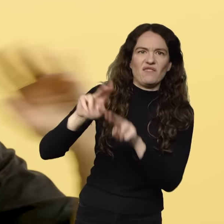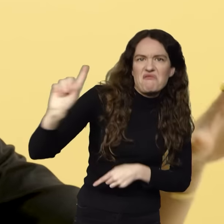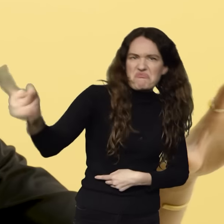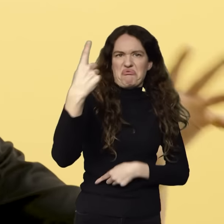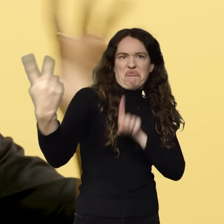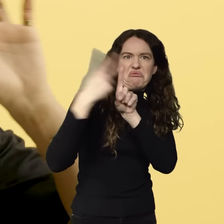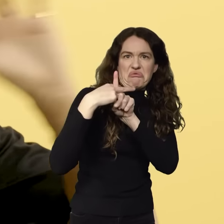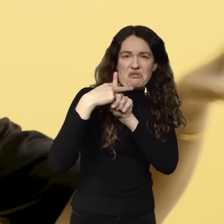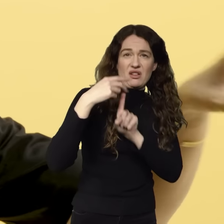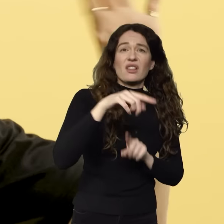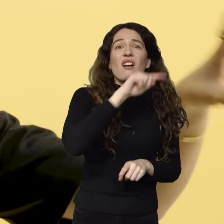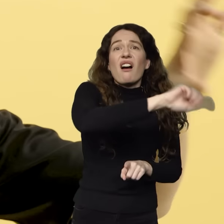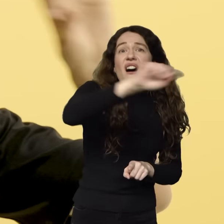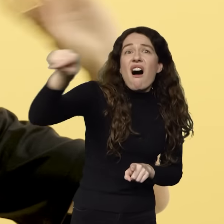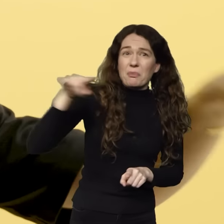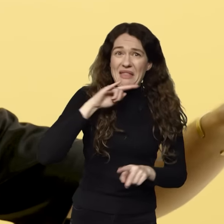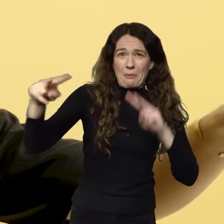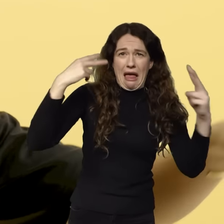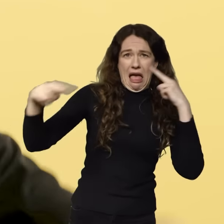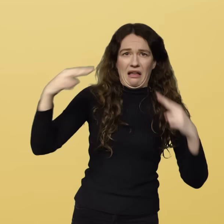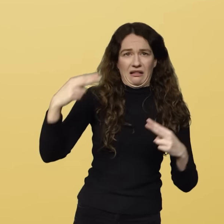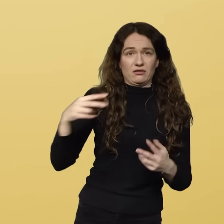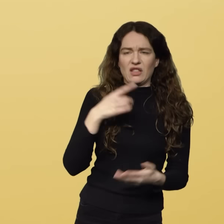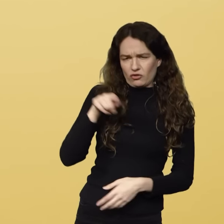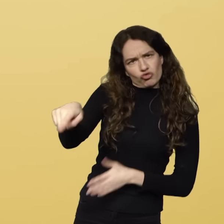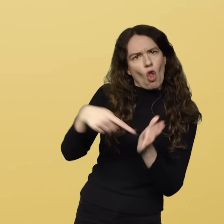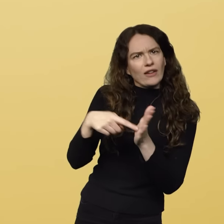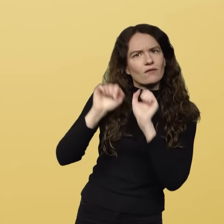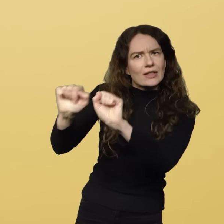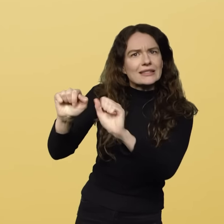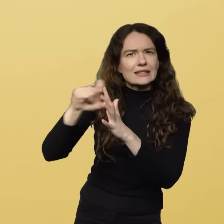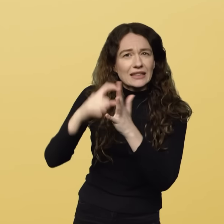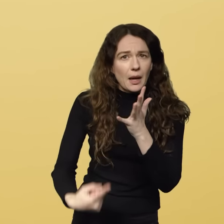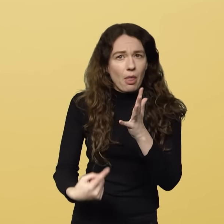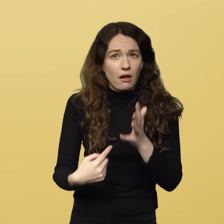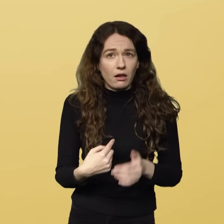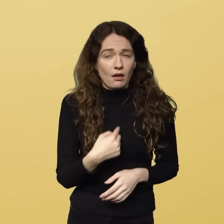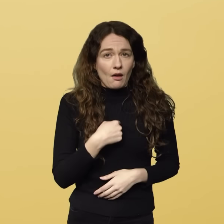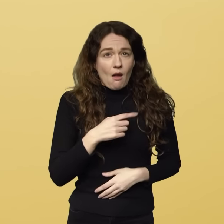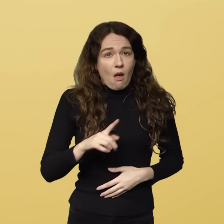telling me that that is for people that have a disability. I remember being in there and being quite angry and emotional